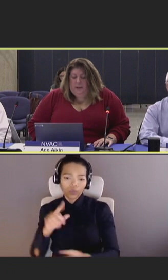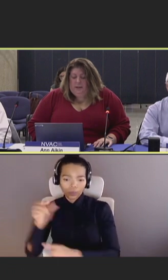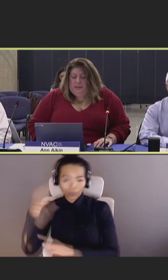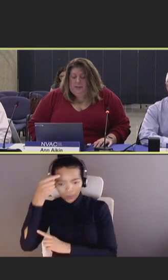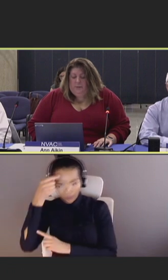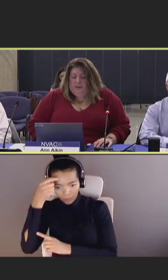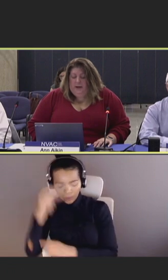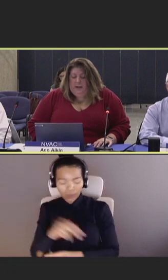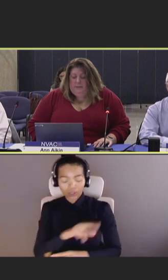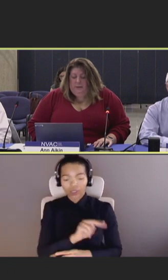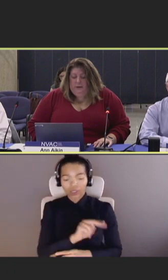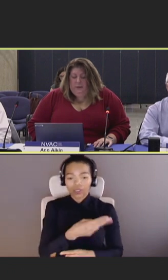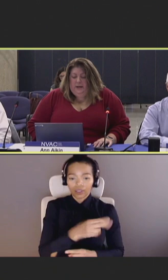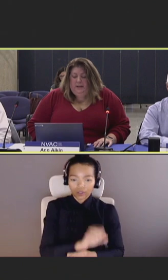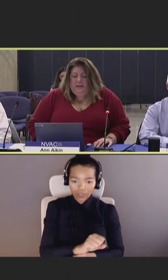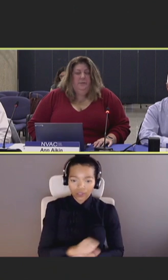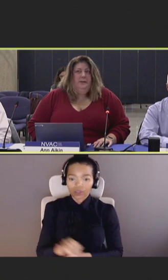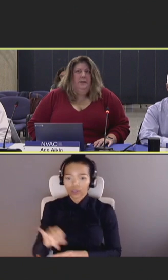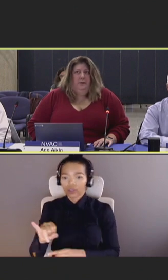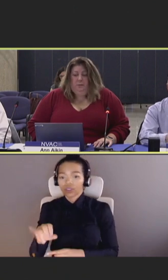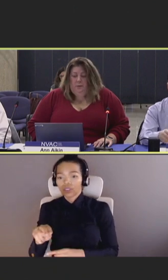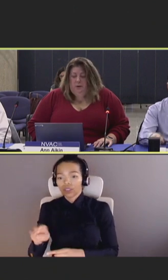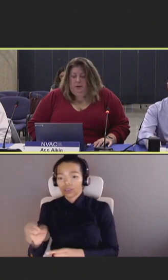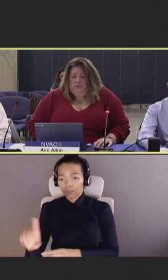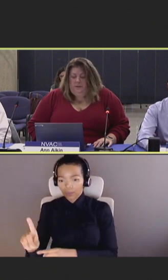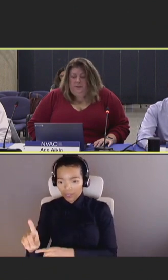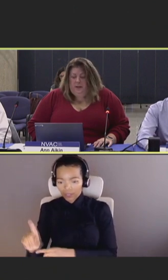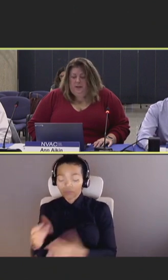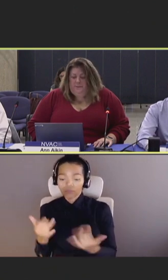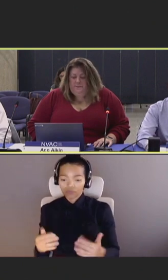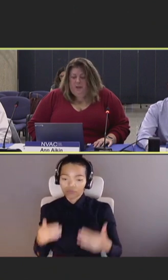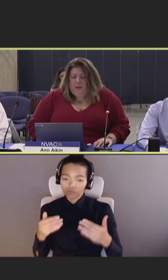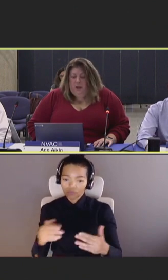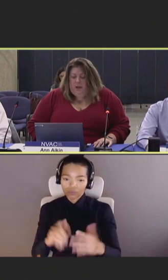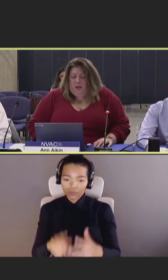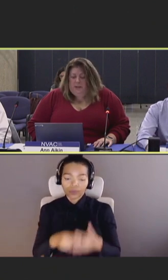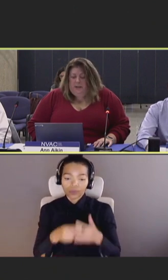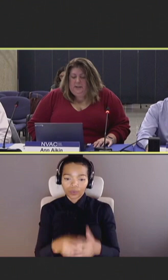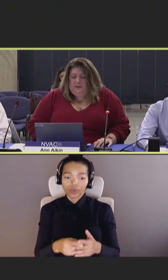So, with that, I'm going to go ahead and proceed with roll call for the day. I'll take the official